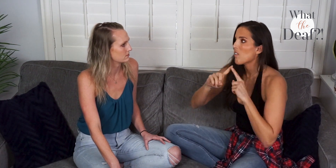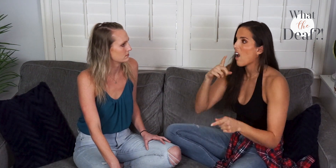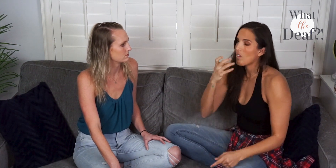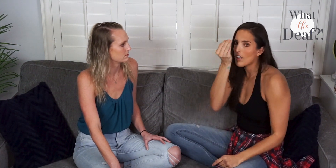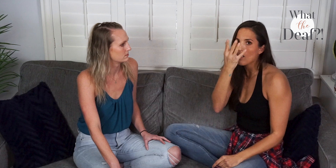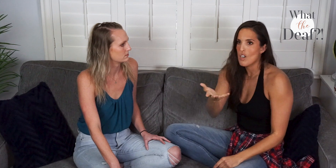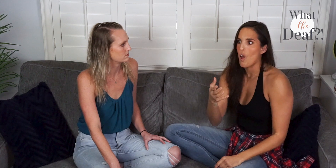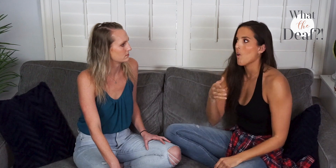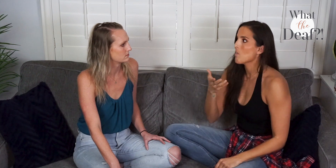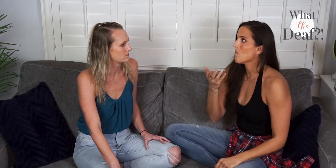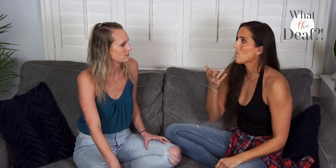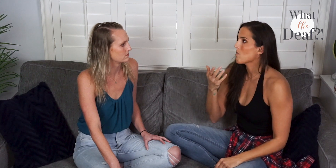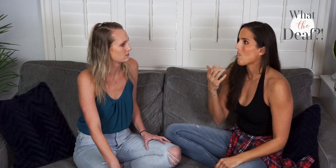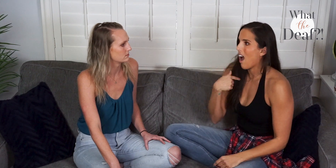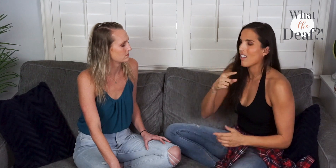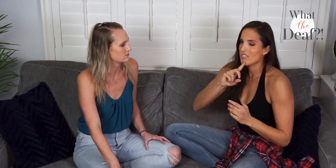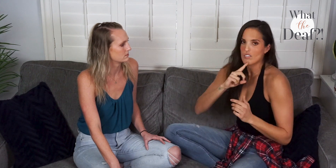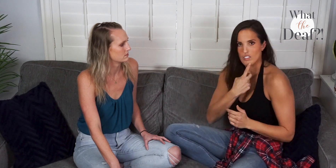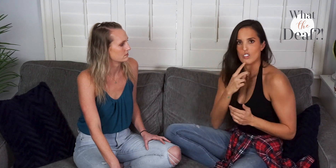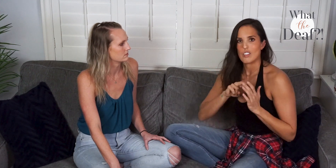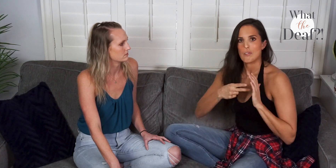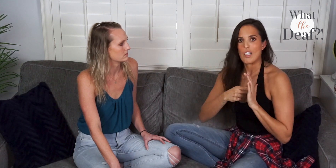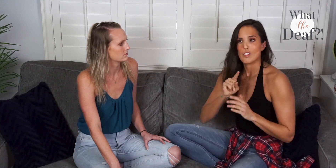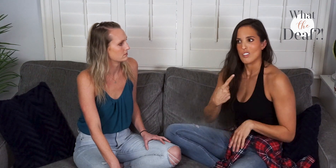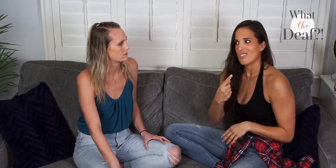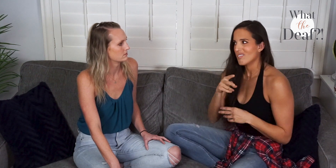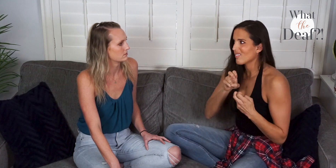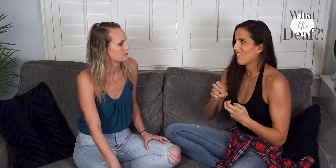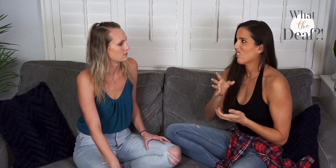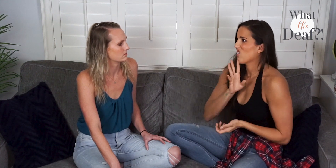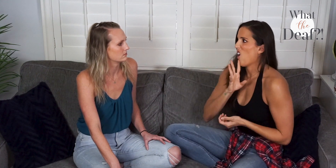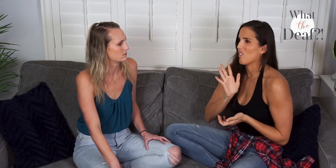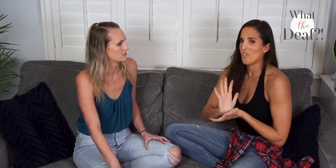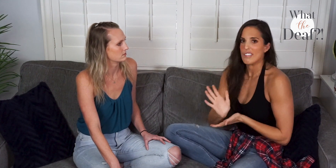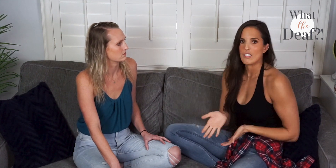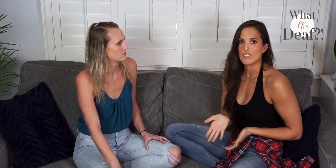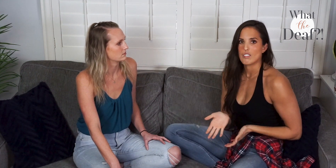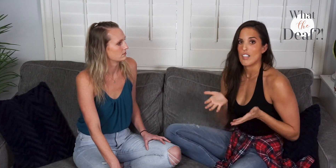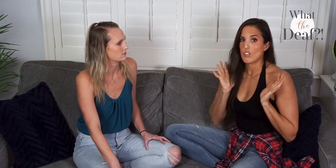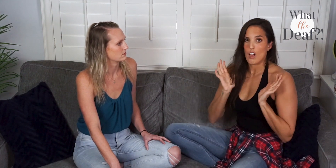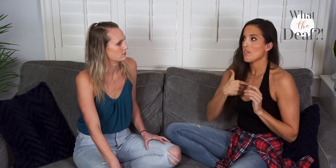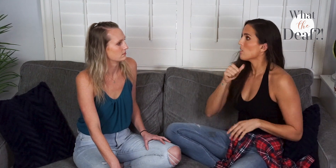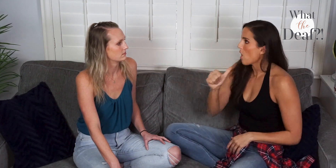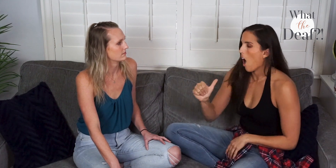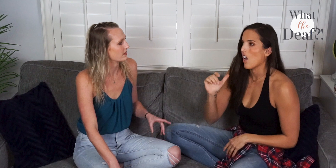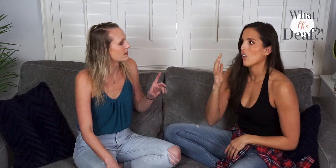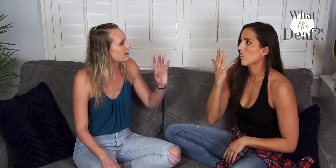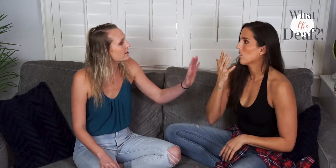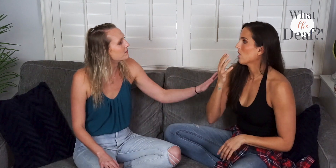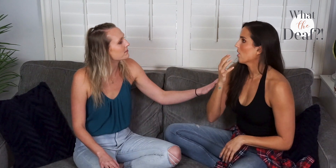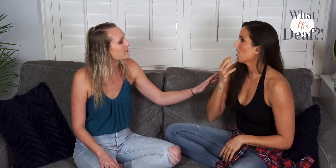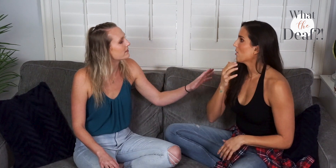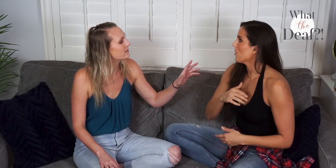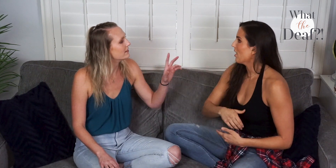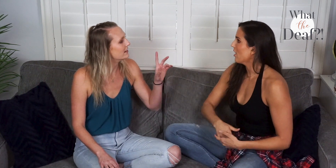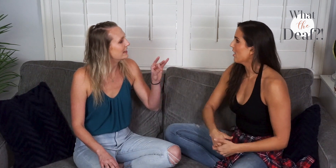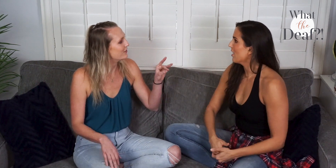but I wanna let you know, I seriously mean just sitting down, talking and watching a movie." Wait, wait, wait. - I'm not...